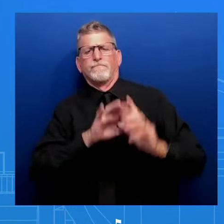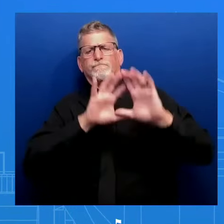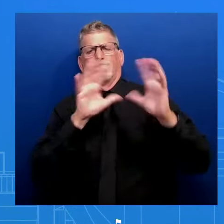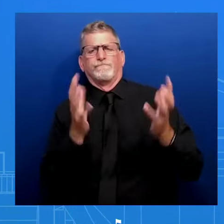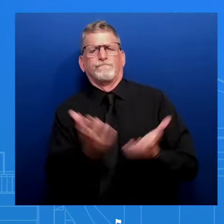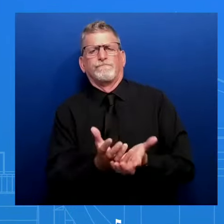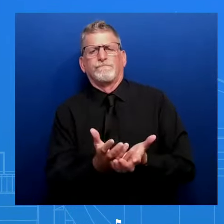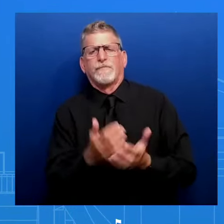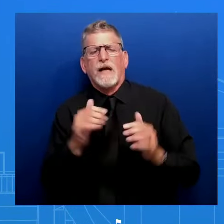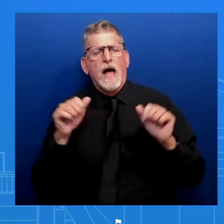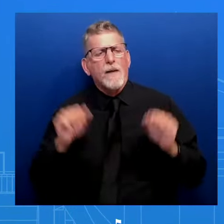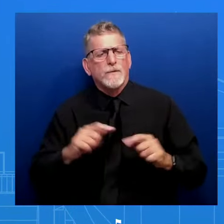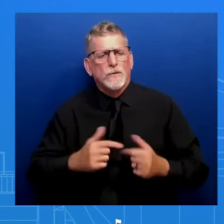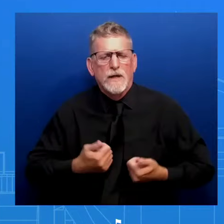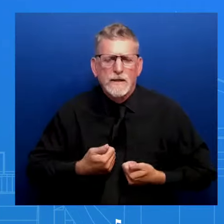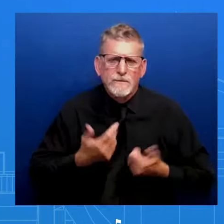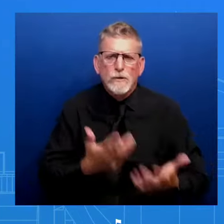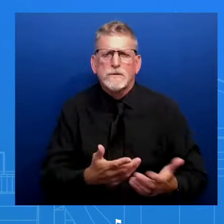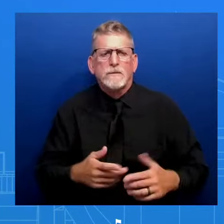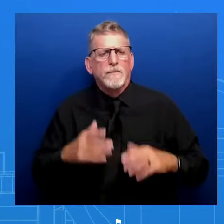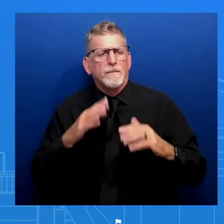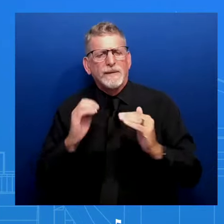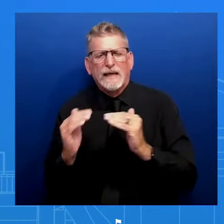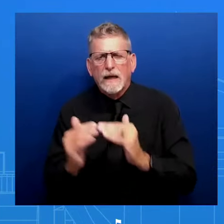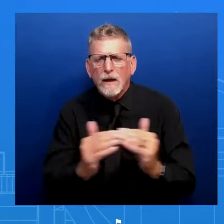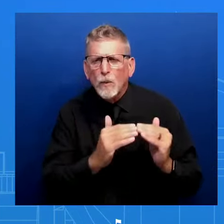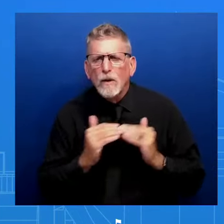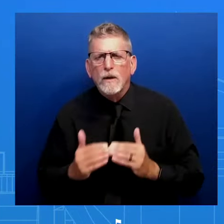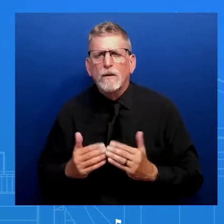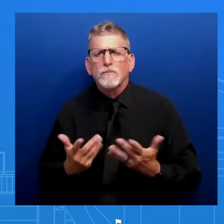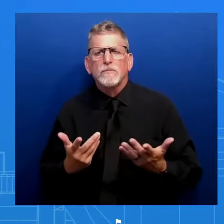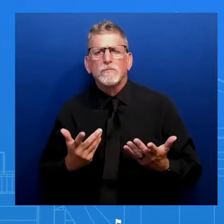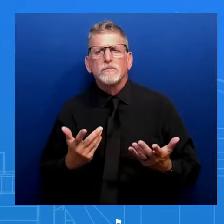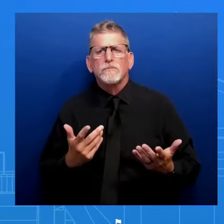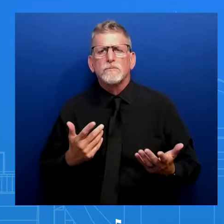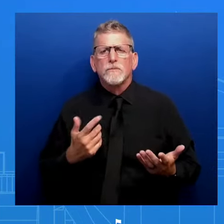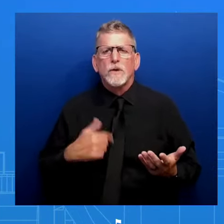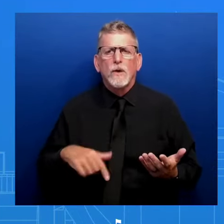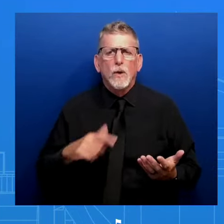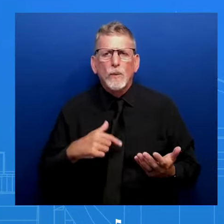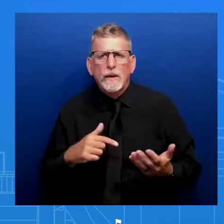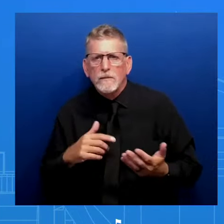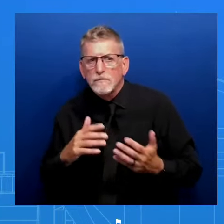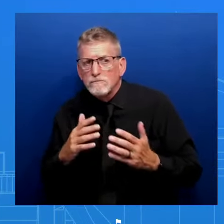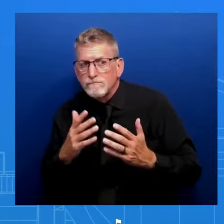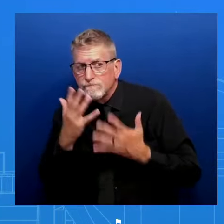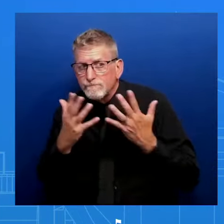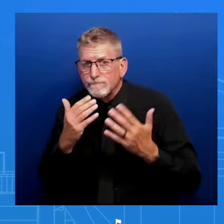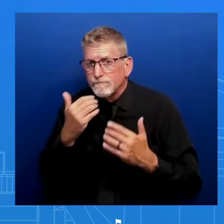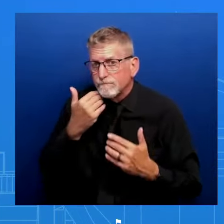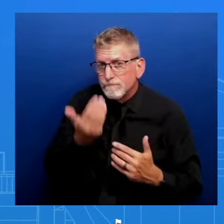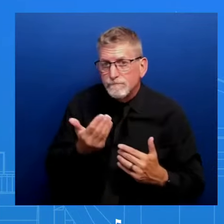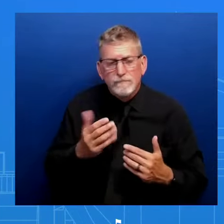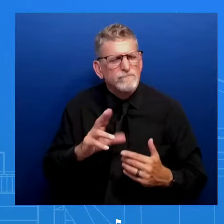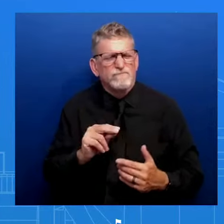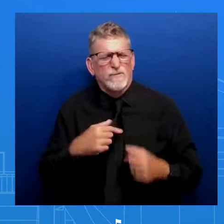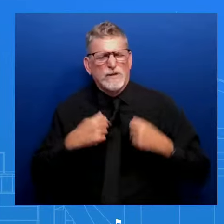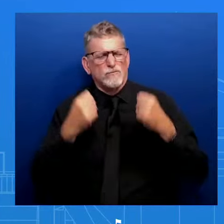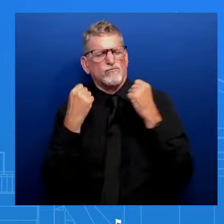And we're never shy about stating that either publicly or privately, and we'll continue to do that.